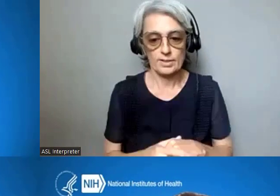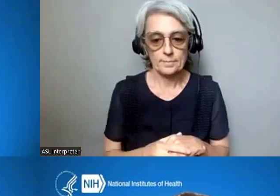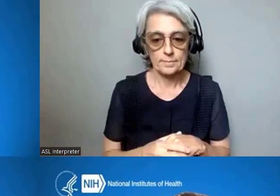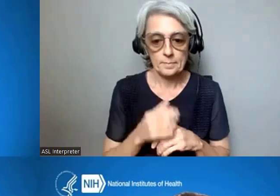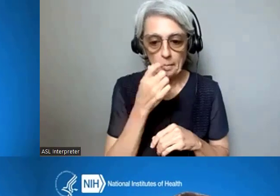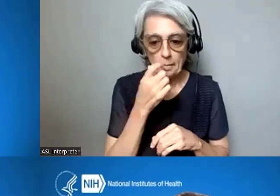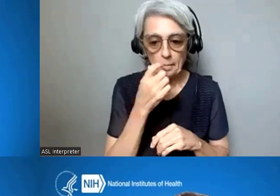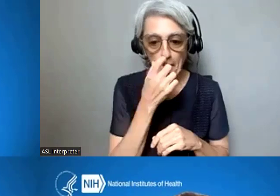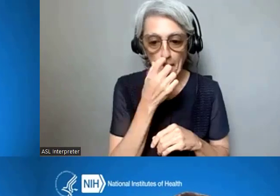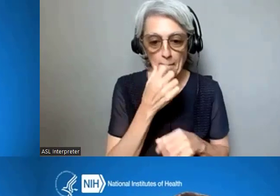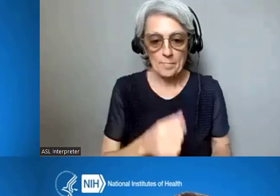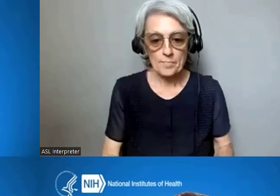Charles Anson: All right. Thank you, Jeanette.